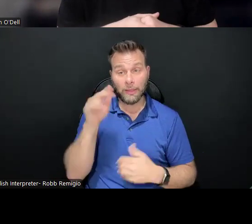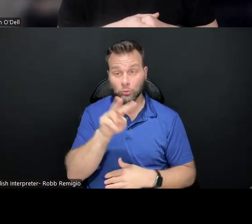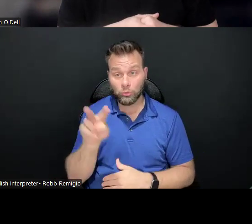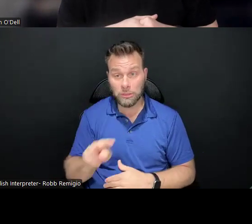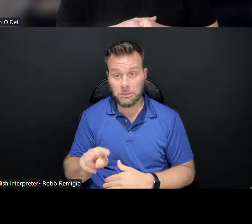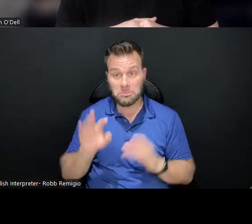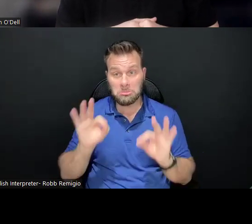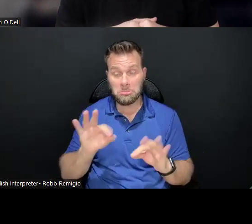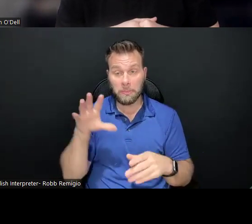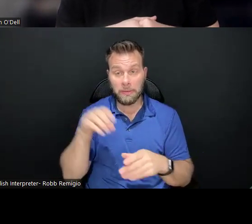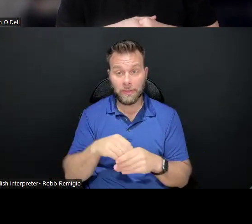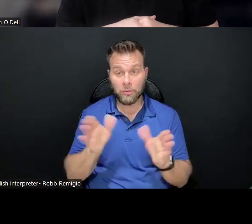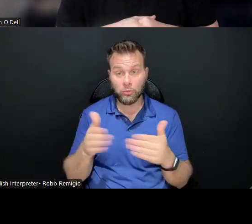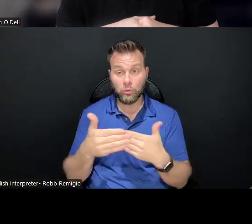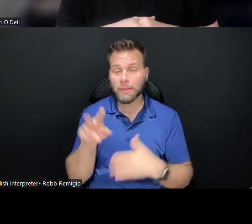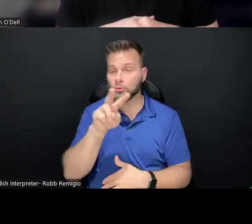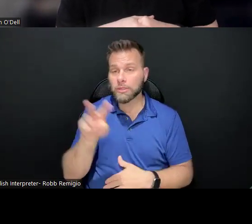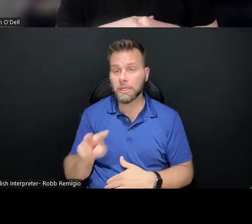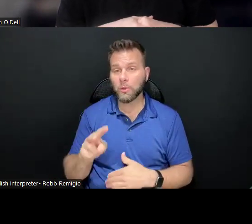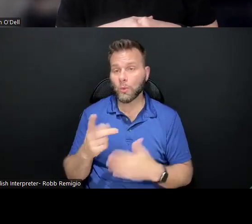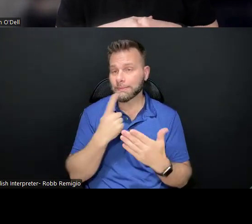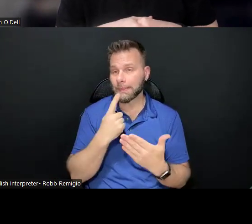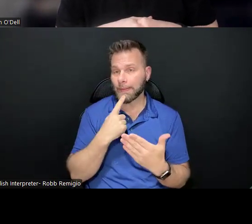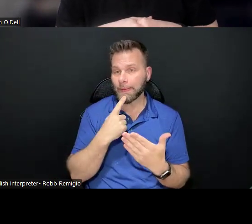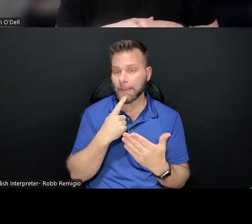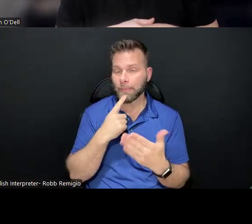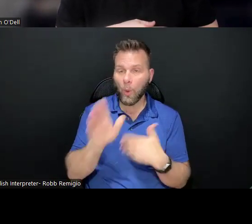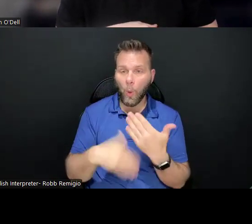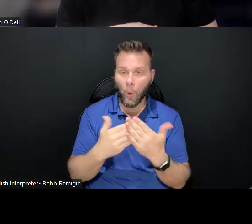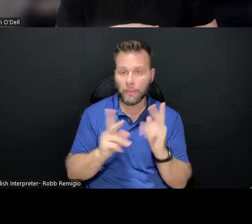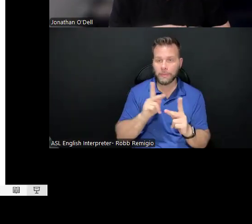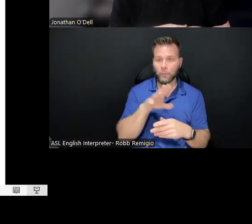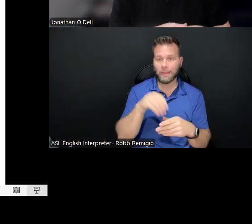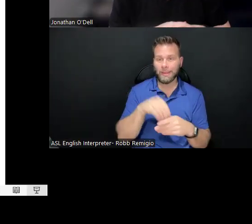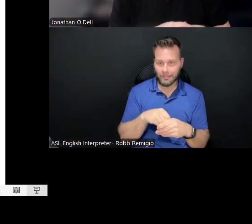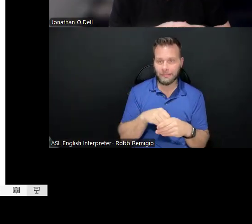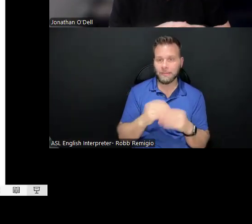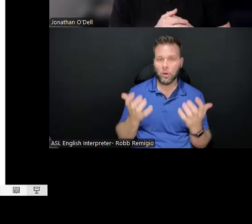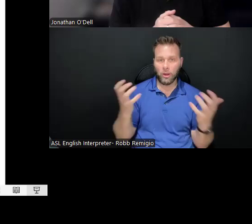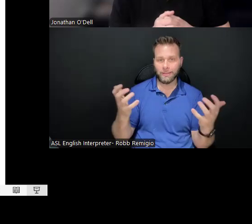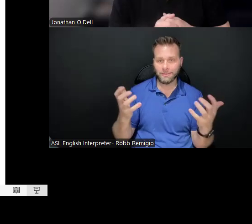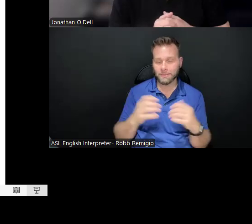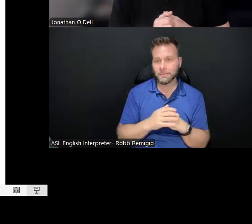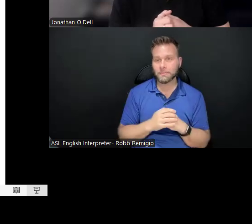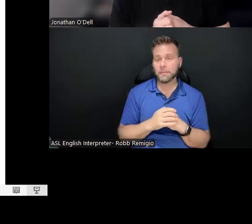As long as they can read, they can be in the room. They can read what is being said by everybody in the This is really something that